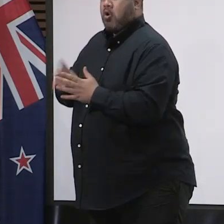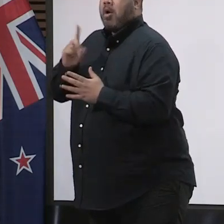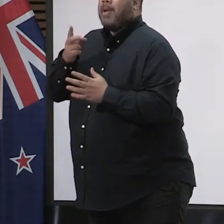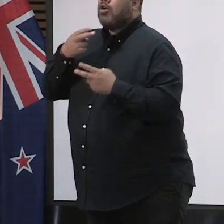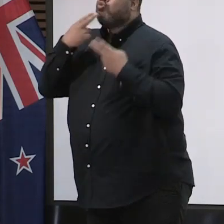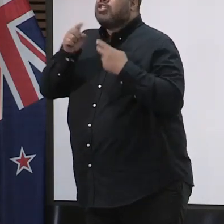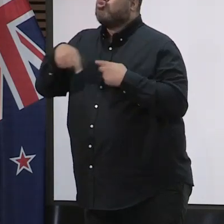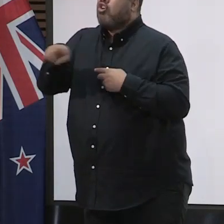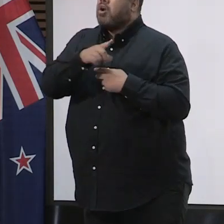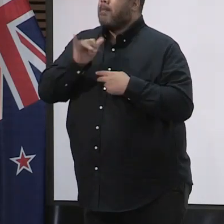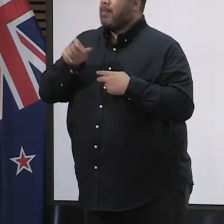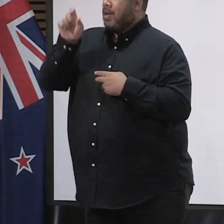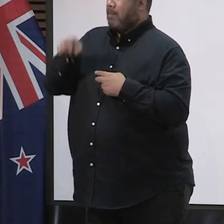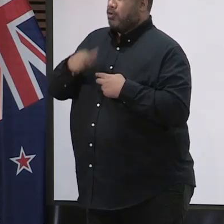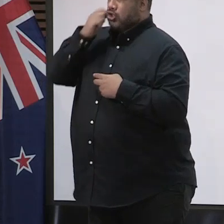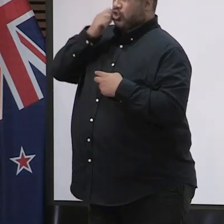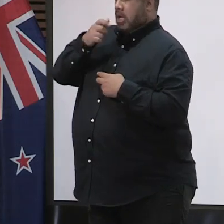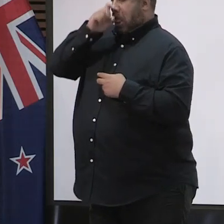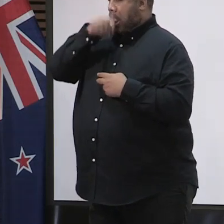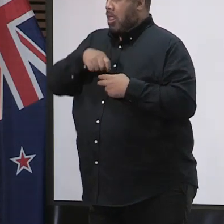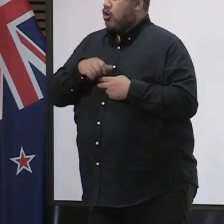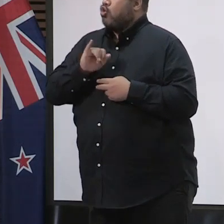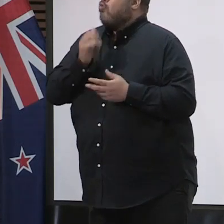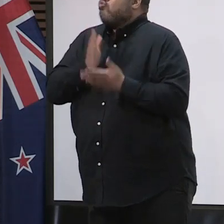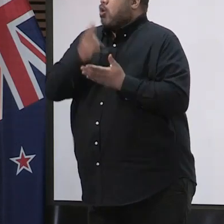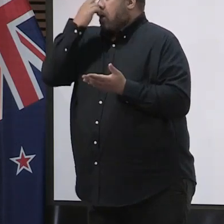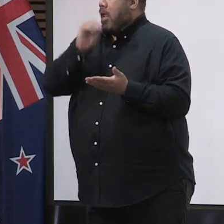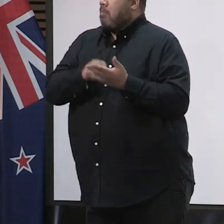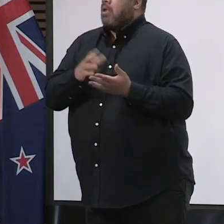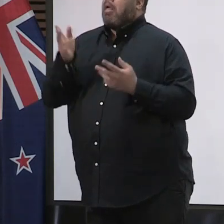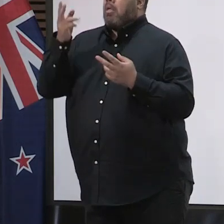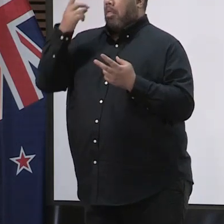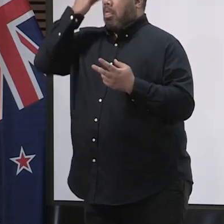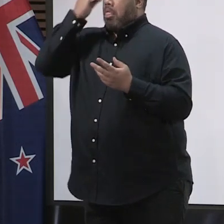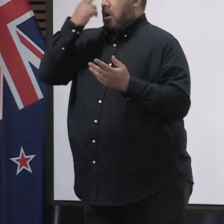names or false phone numbers at the signin sheets. That's